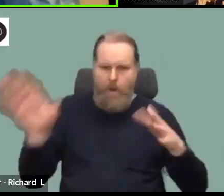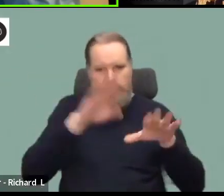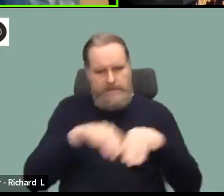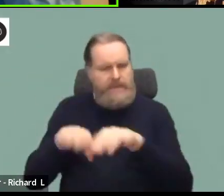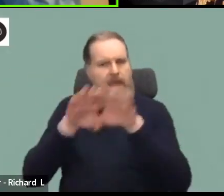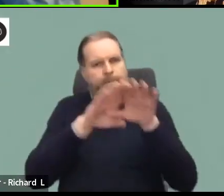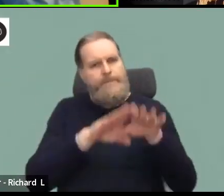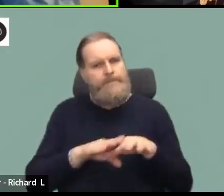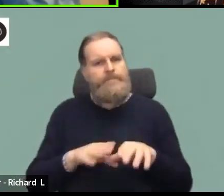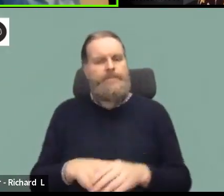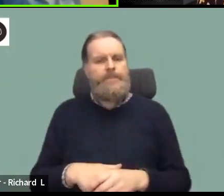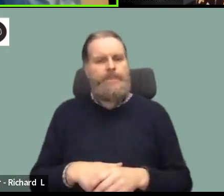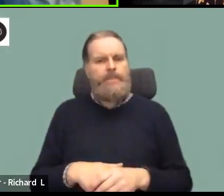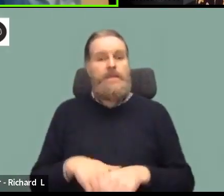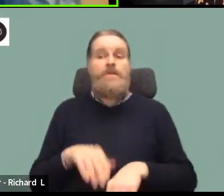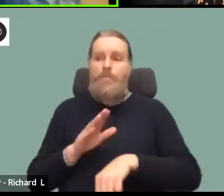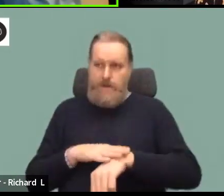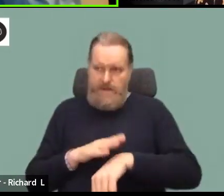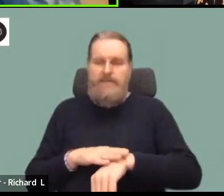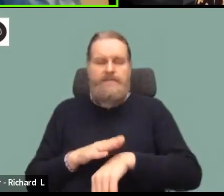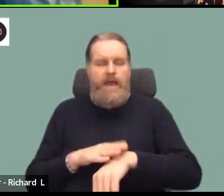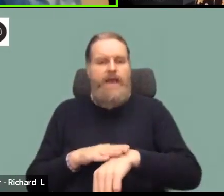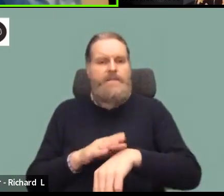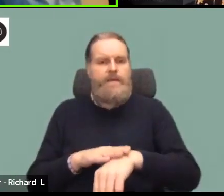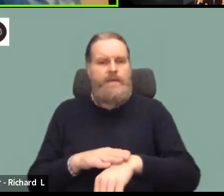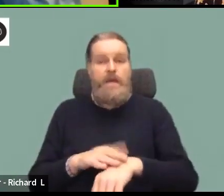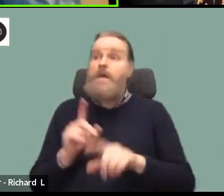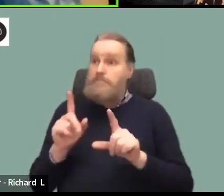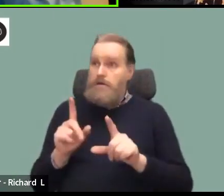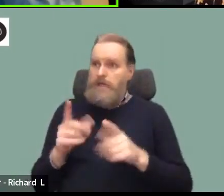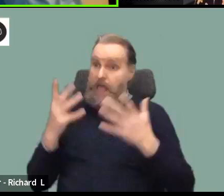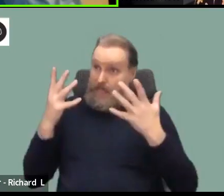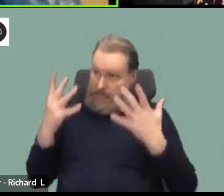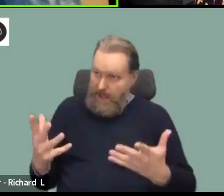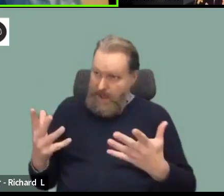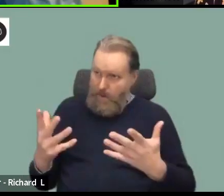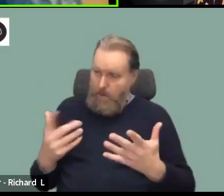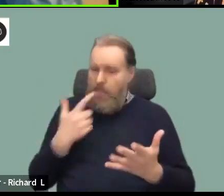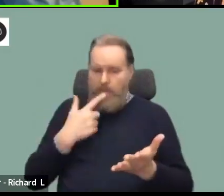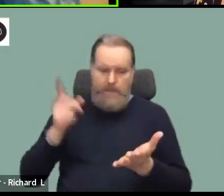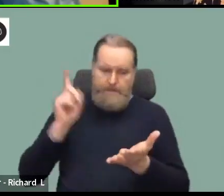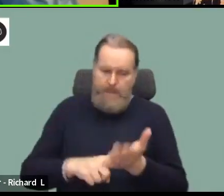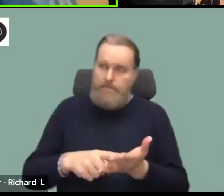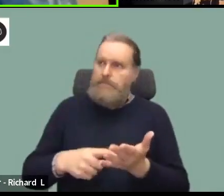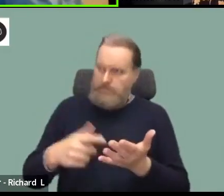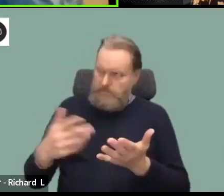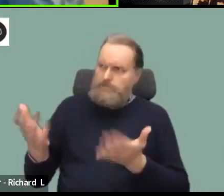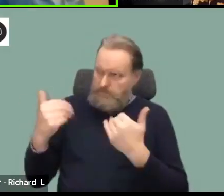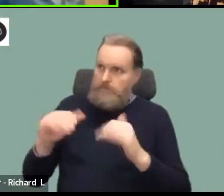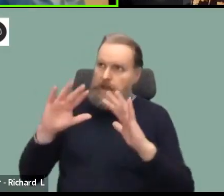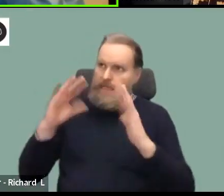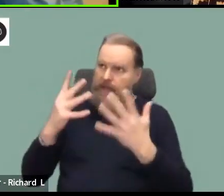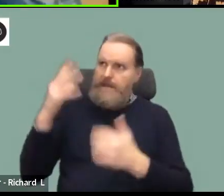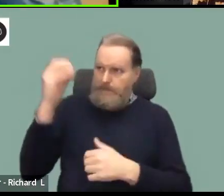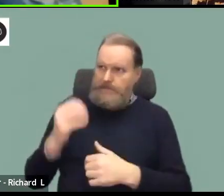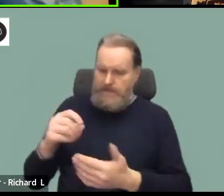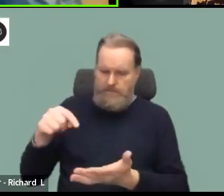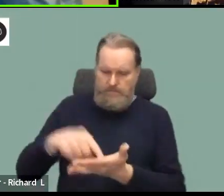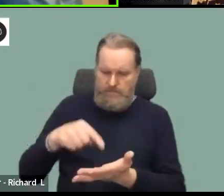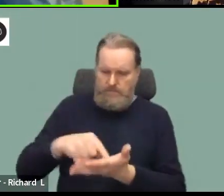Put the civil service back where it should be. But they can do that and that will take time, but what they could do immediately. ly, is to say, well, we're going to